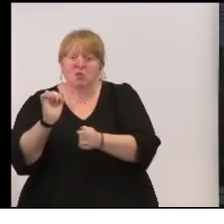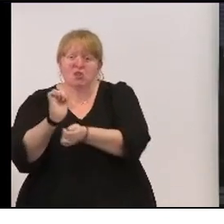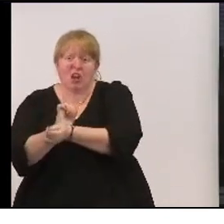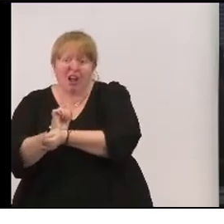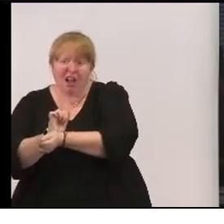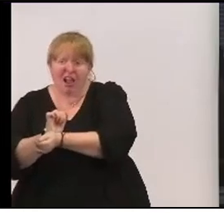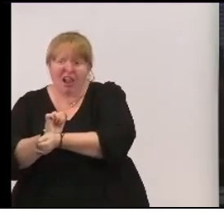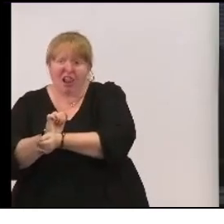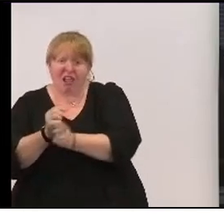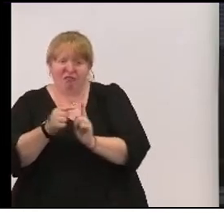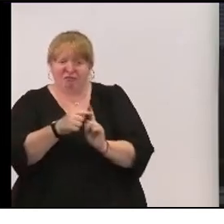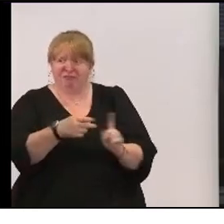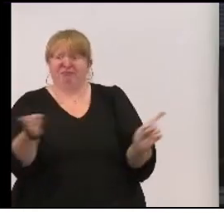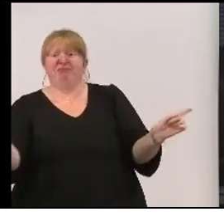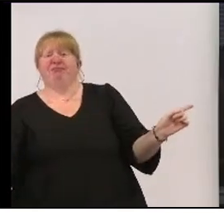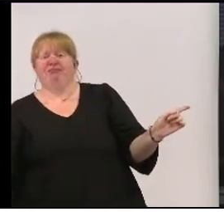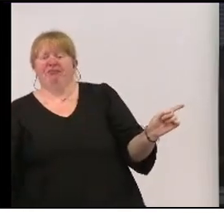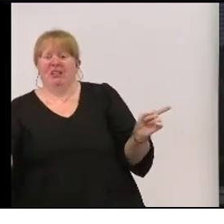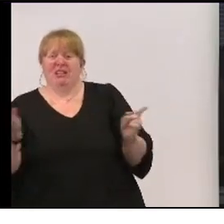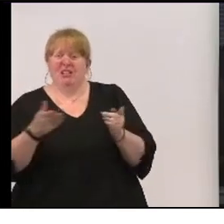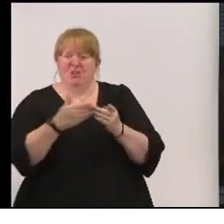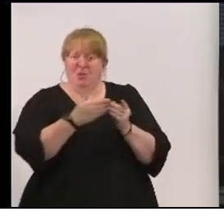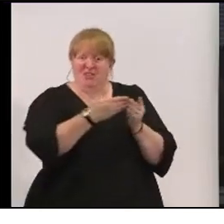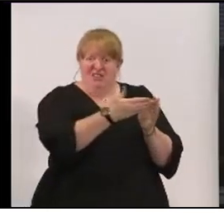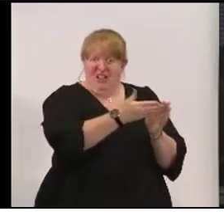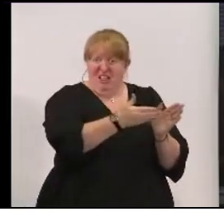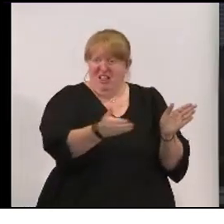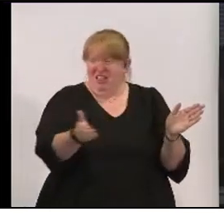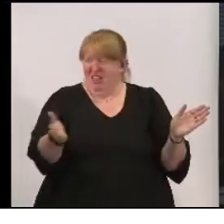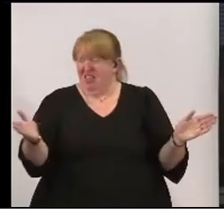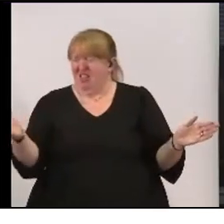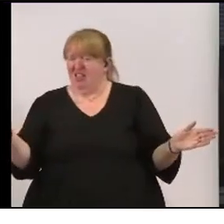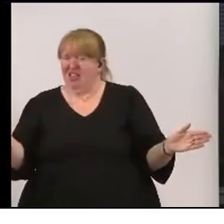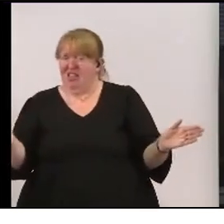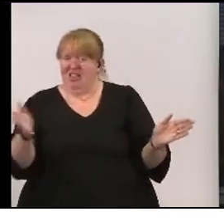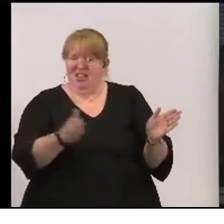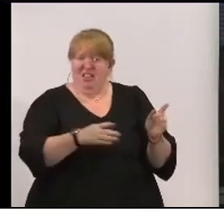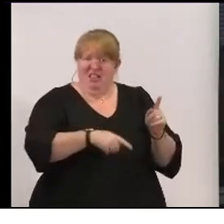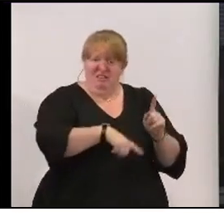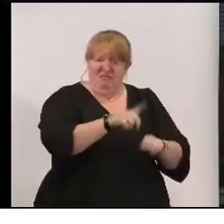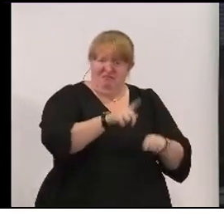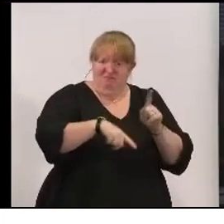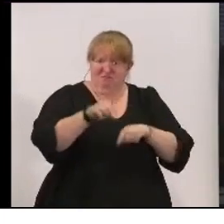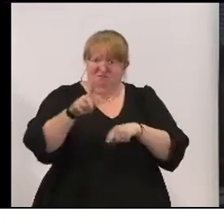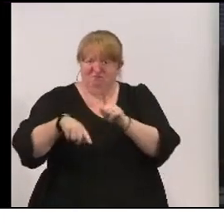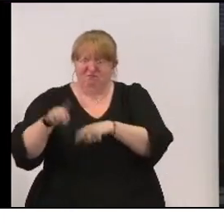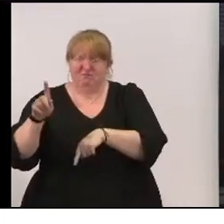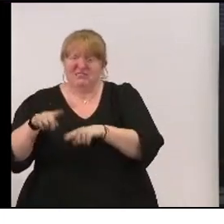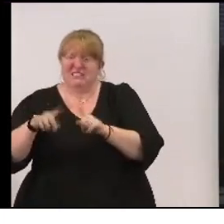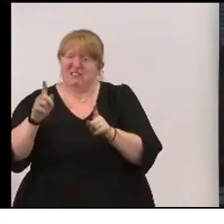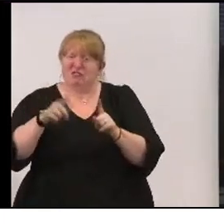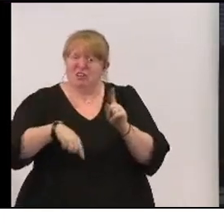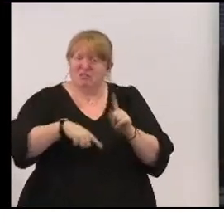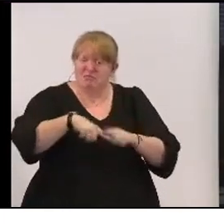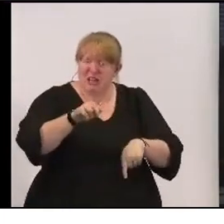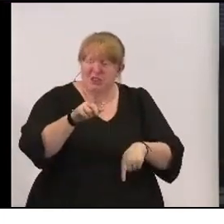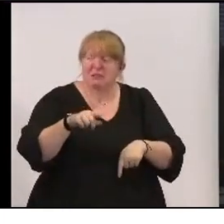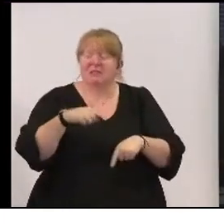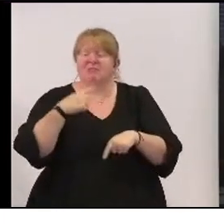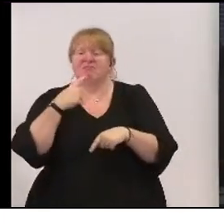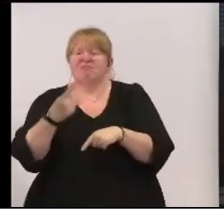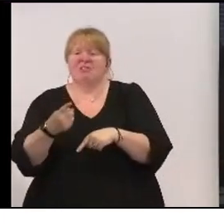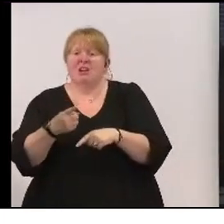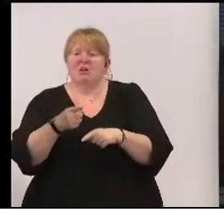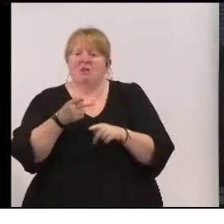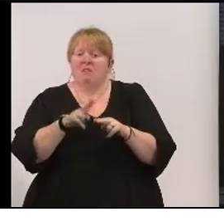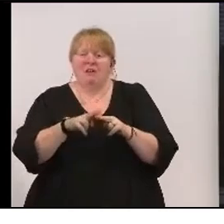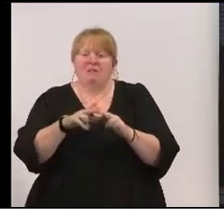It's, you know, you've got this huge scale of kind of you know a punishment for not being compliant.